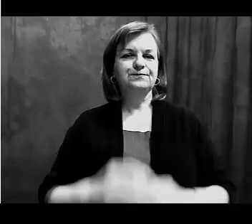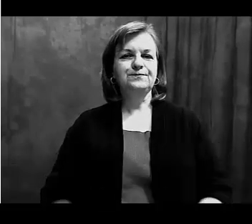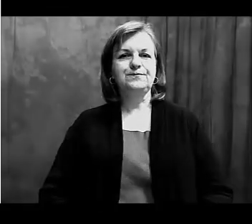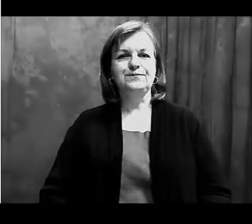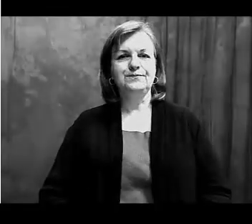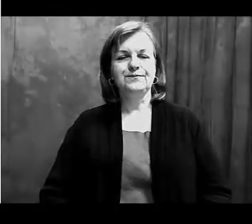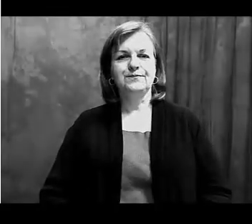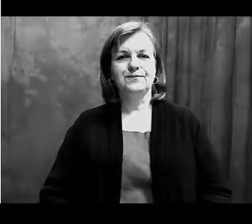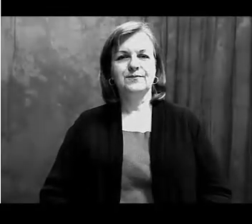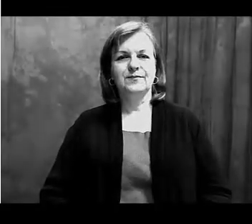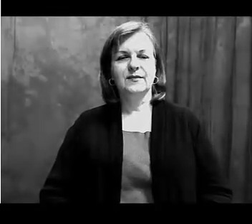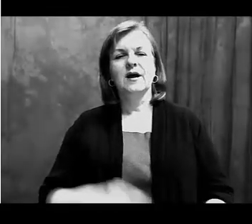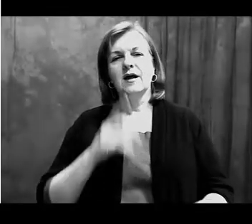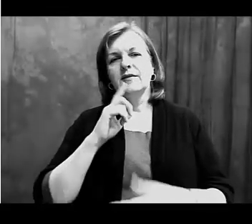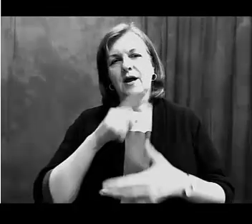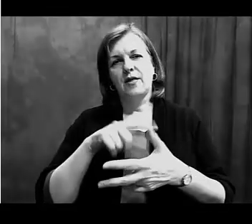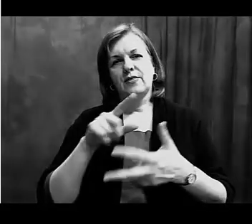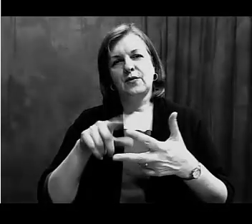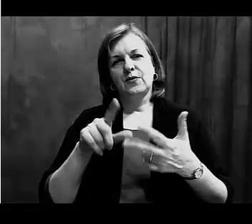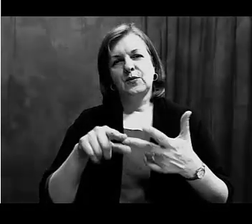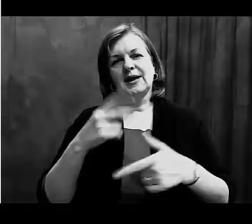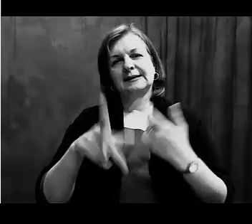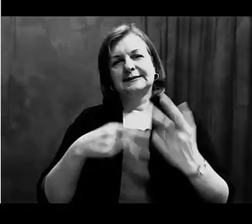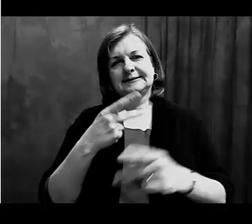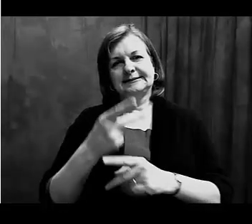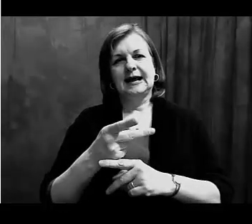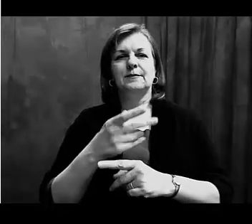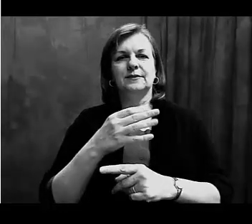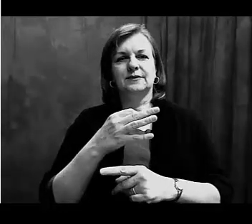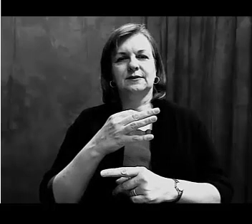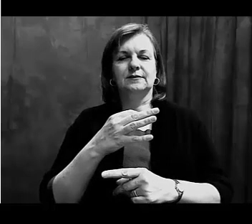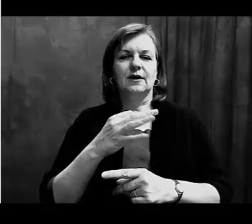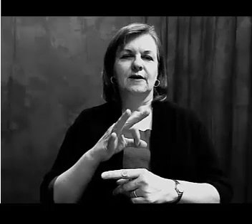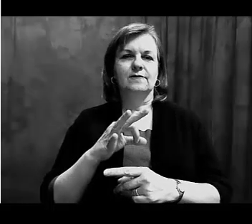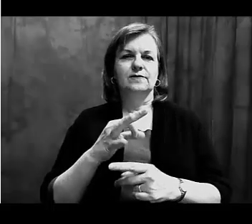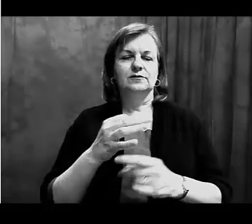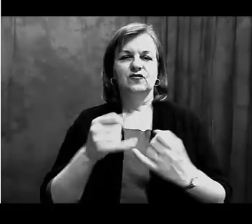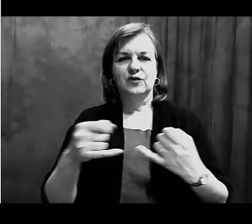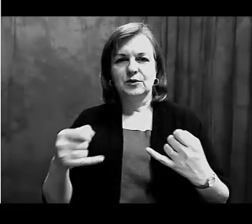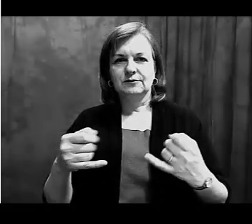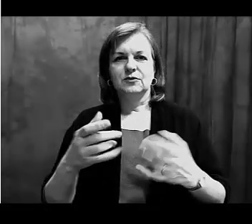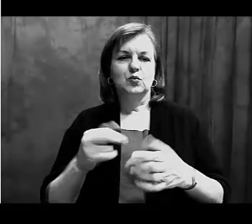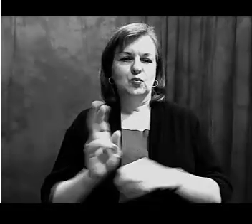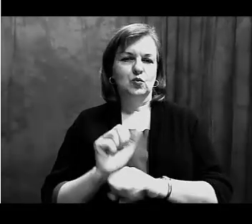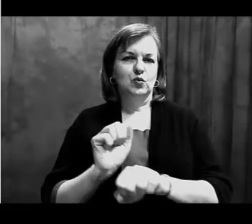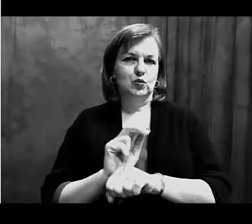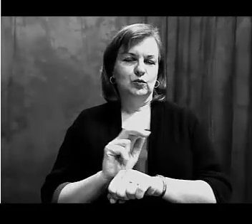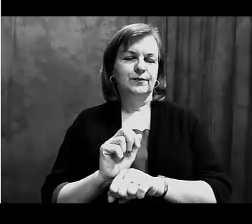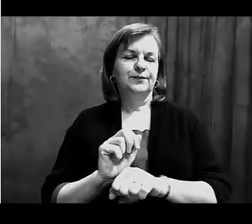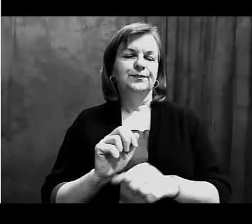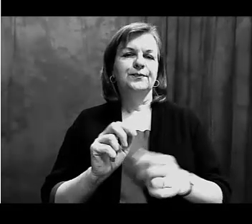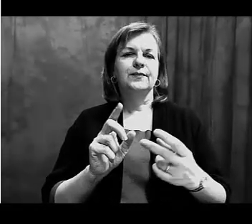and when we look at these guys we've got three different types that we can work with